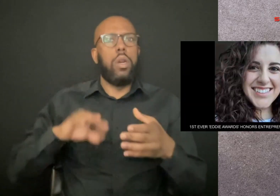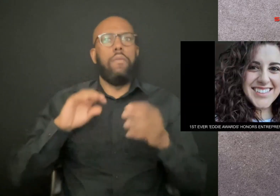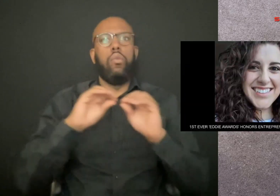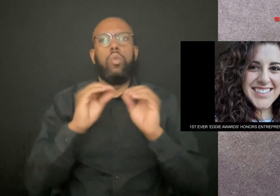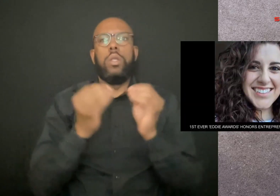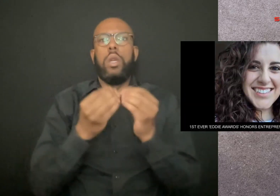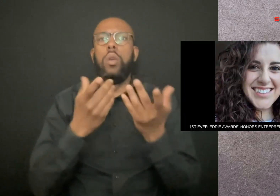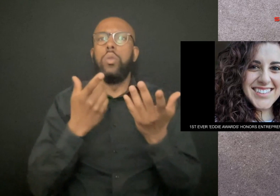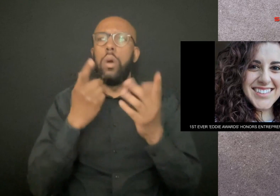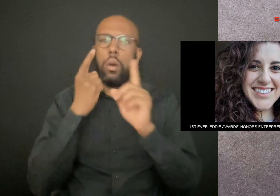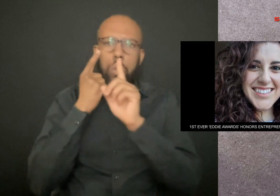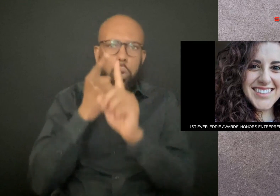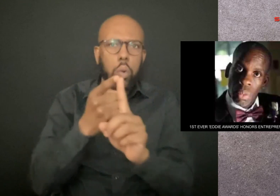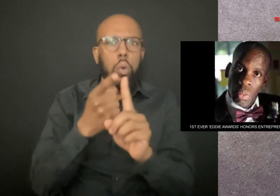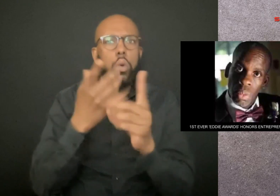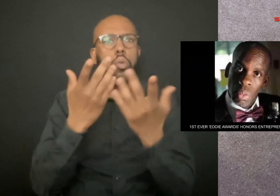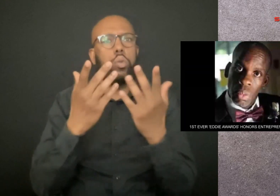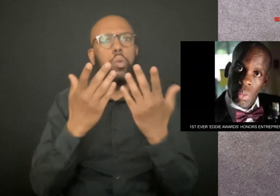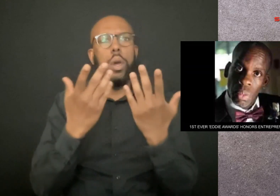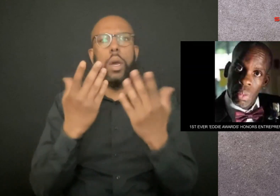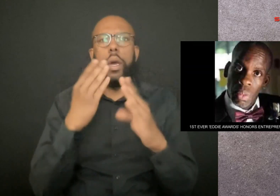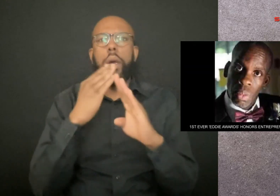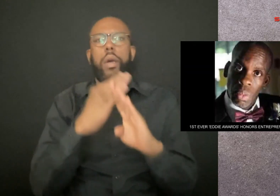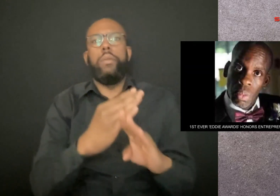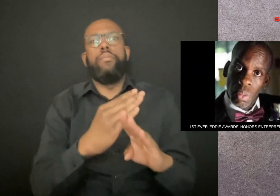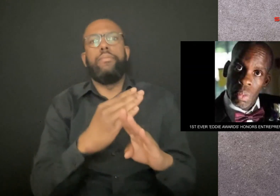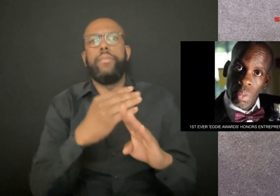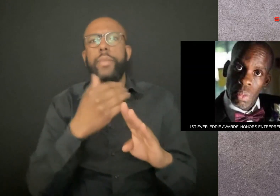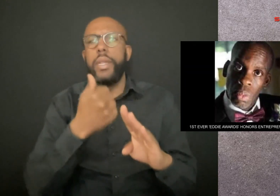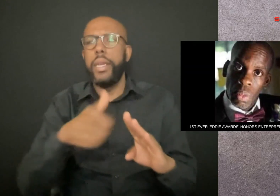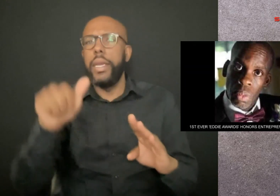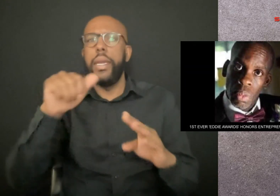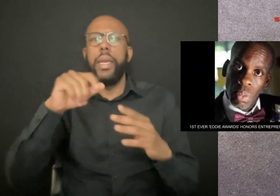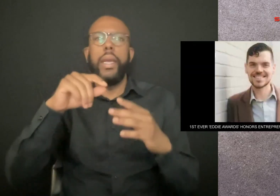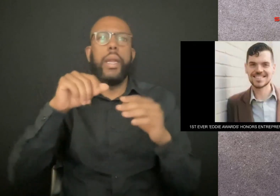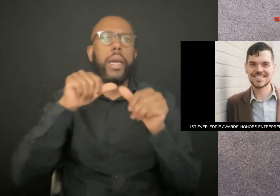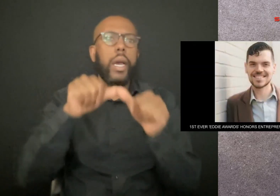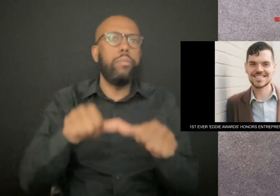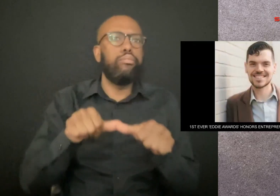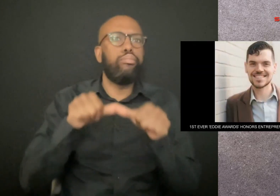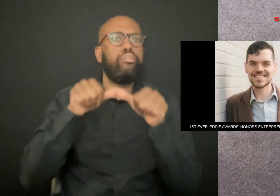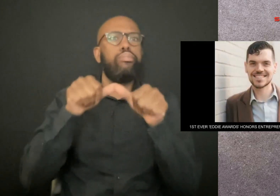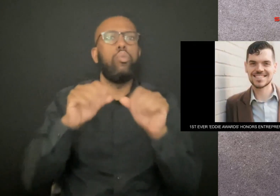synergies works is a non-profit organization whose mission it is to disrupt the